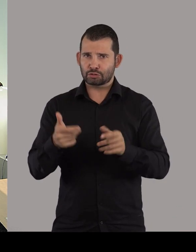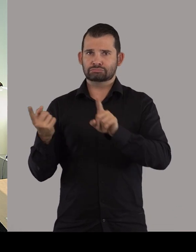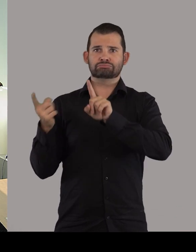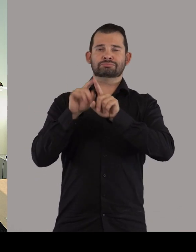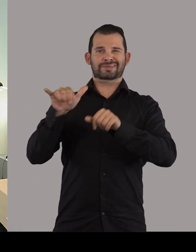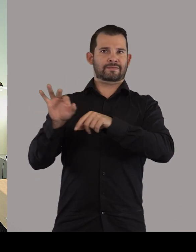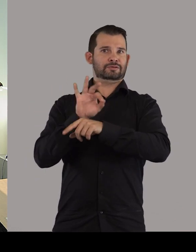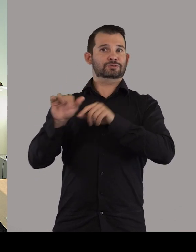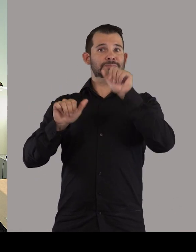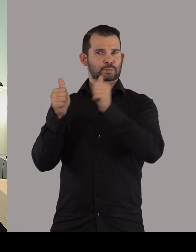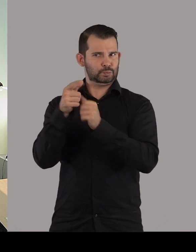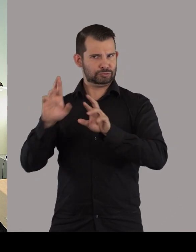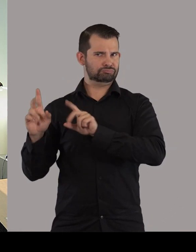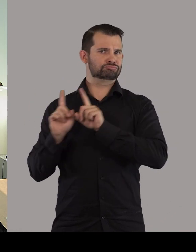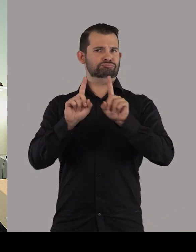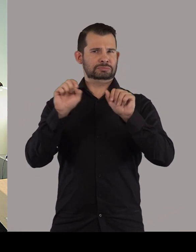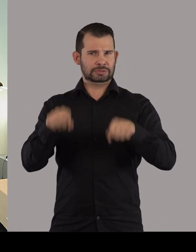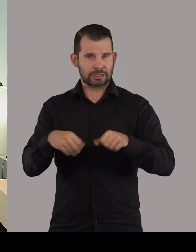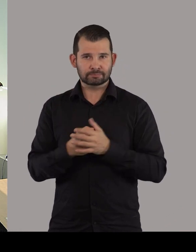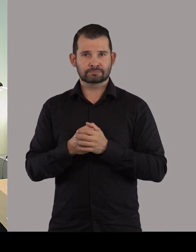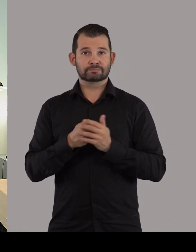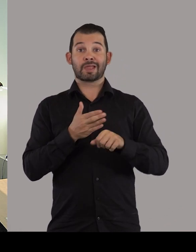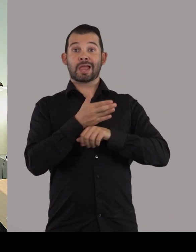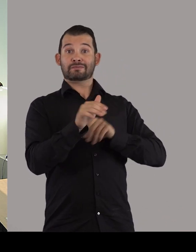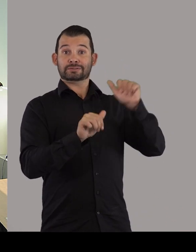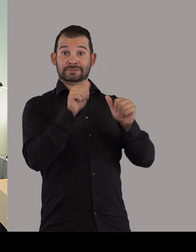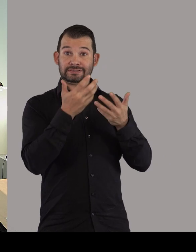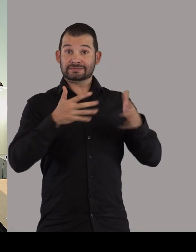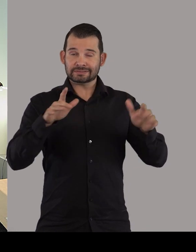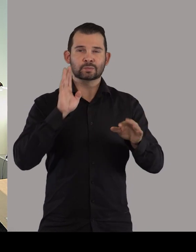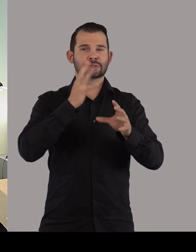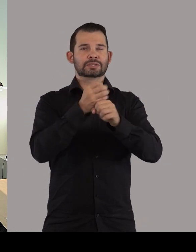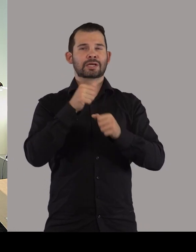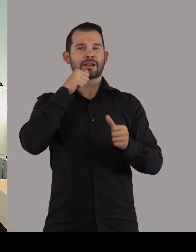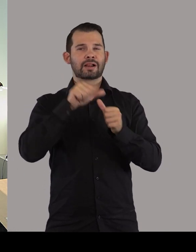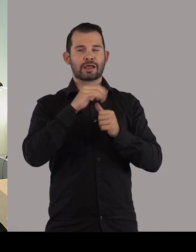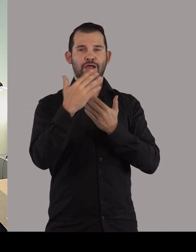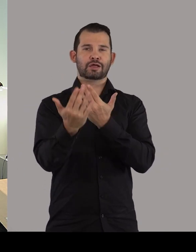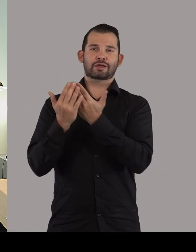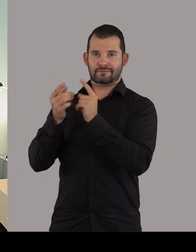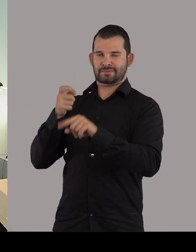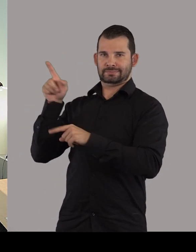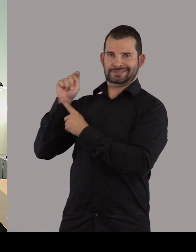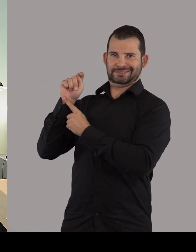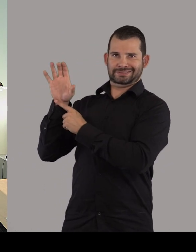After the assessment, you will get a letter from the TTC, which will either confirm your status,